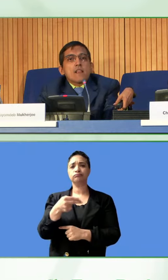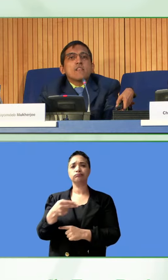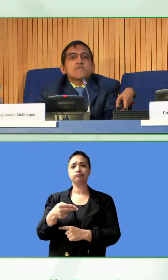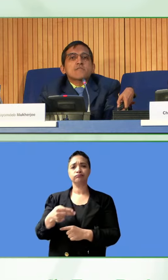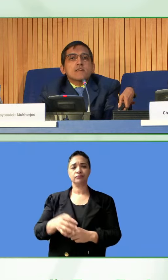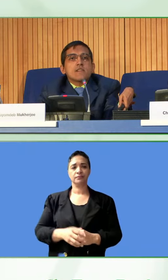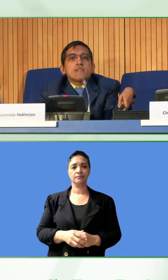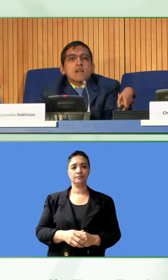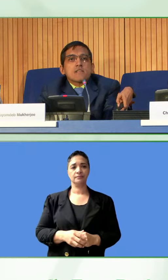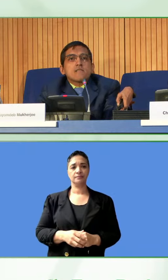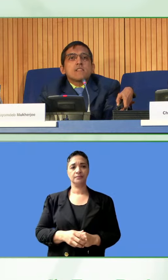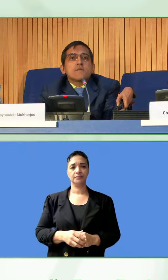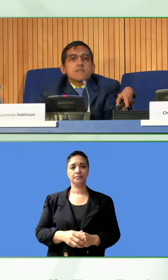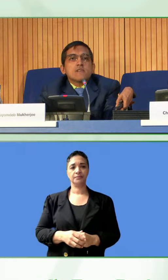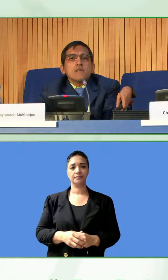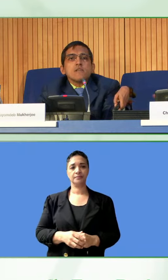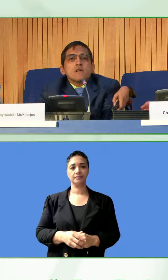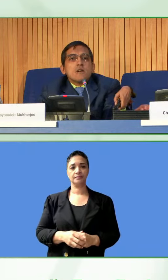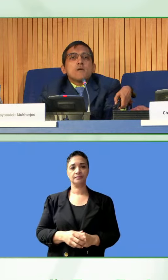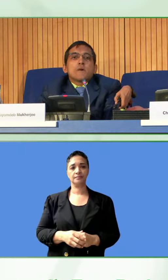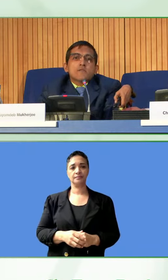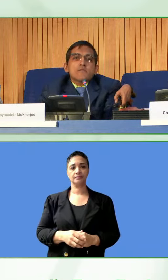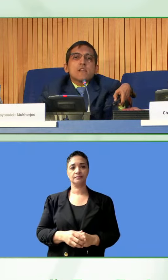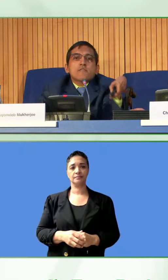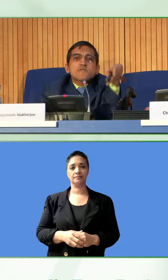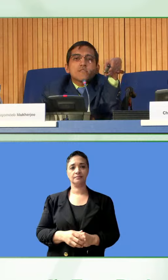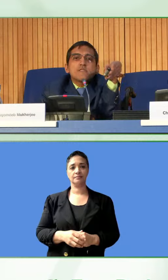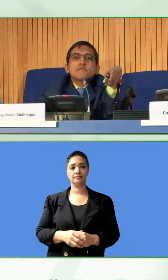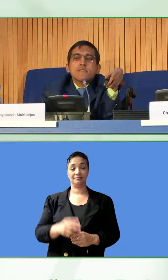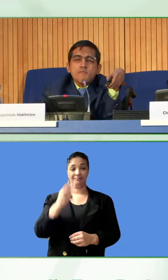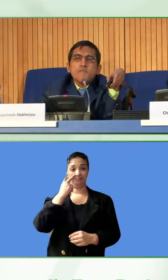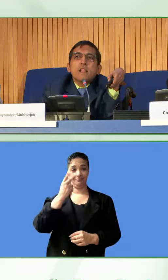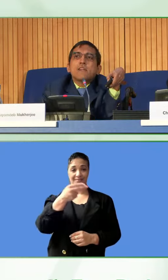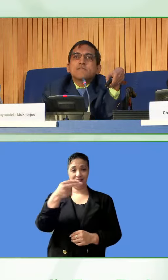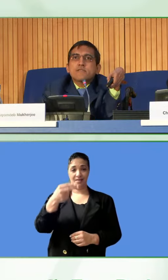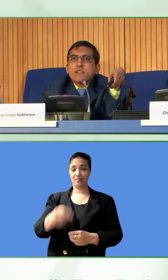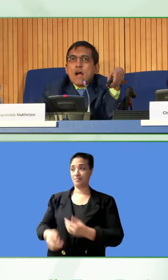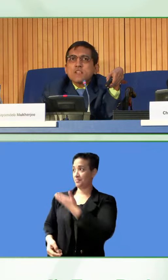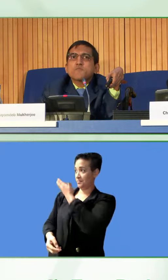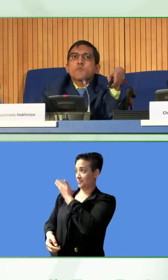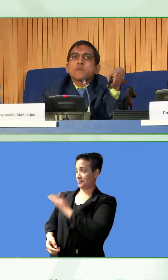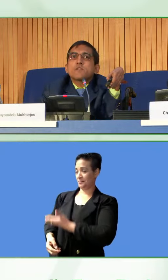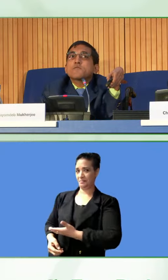panellists named here. But we had to change some plans at the last minute.